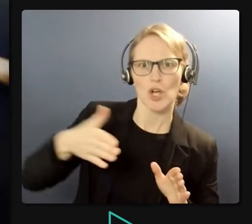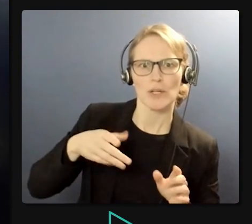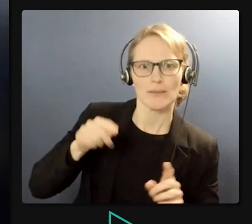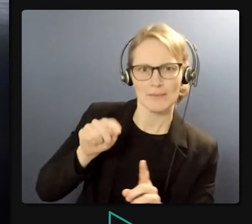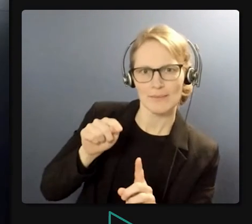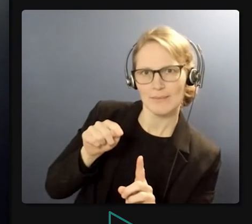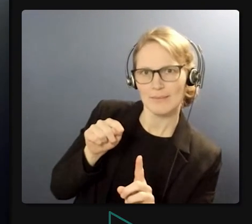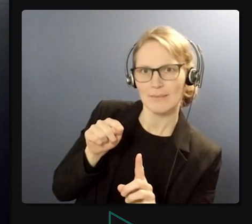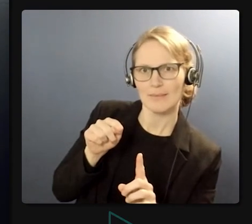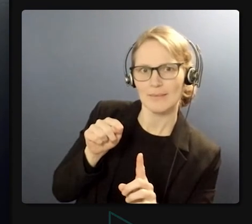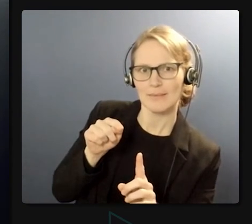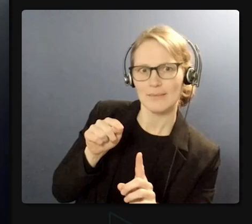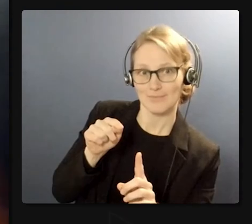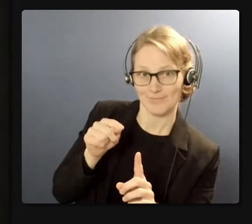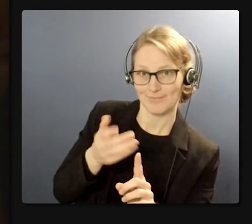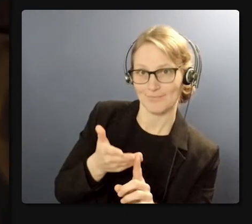and see how that is optimized.